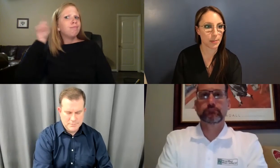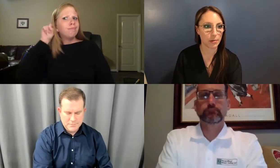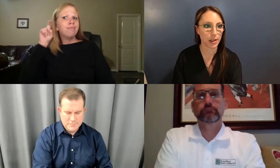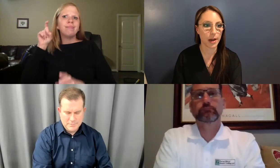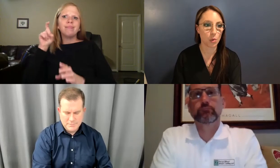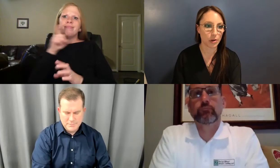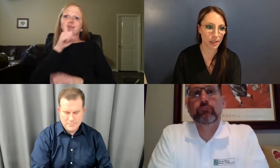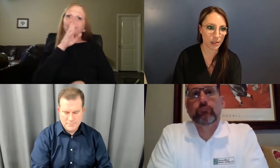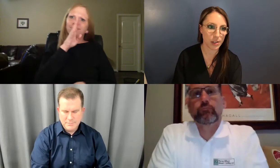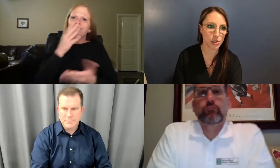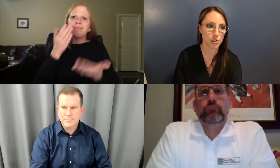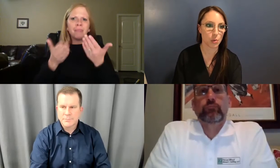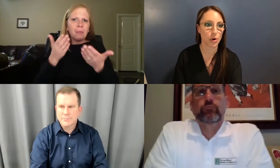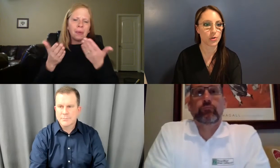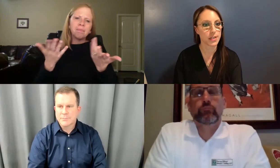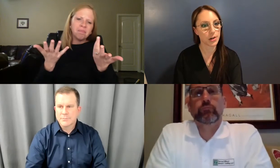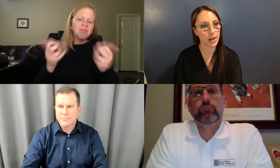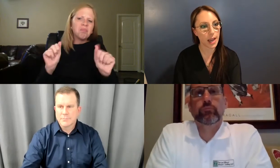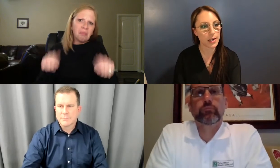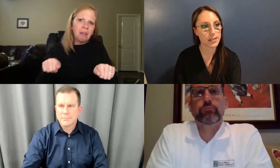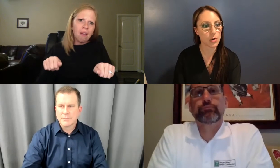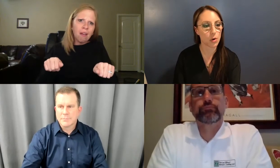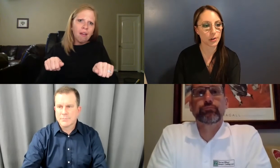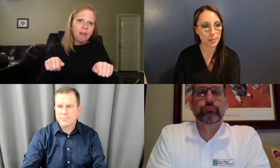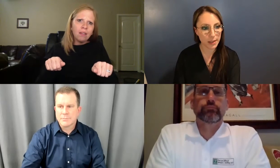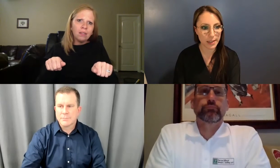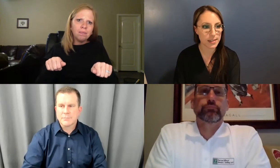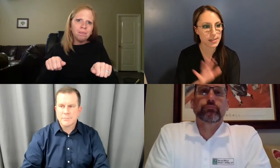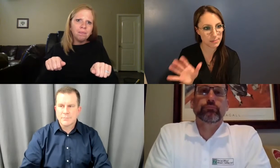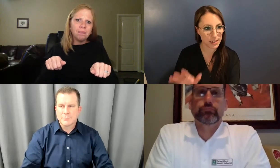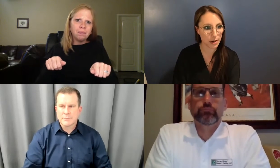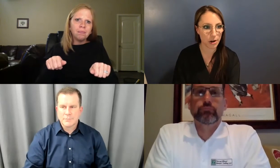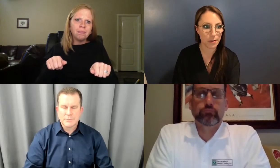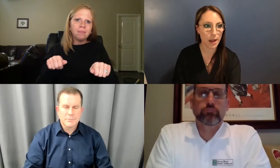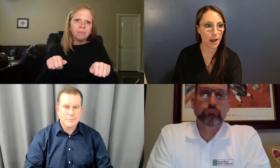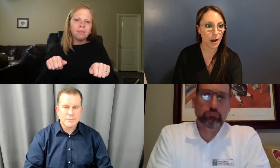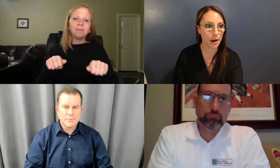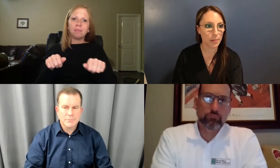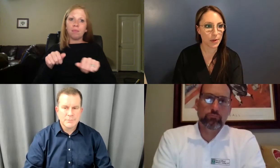they might rely on oral English or use hearing aids, cochlear implants, et cetera.